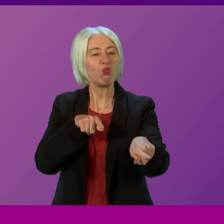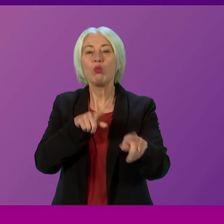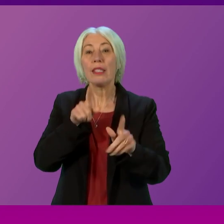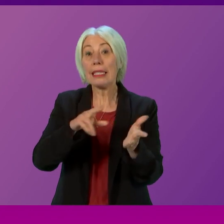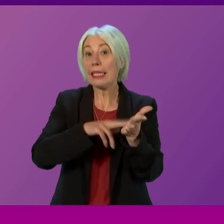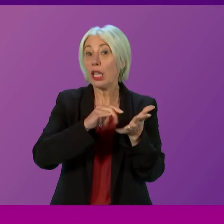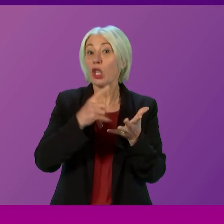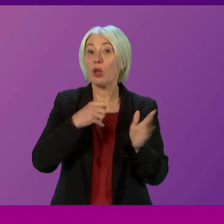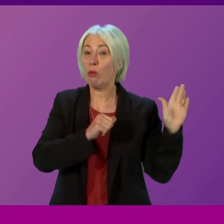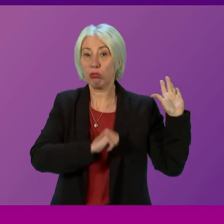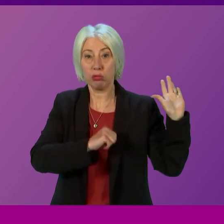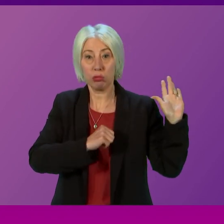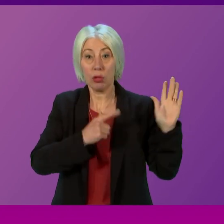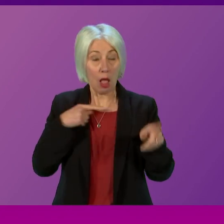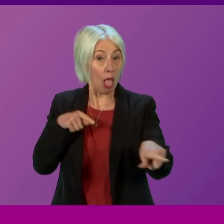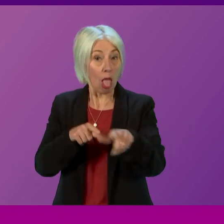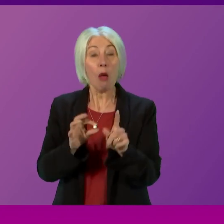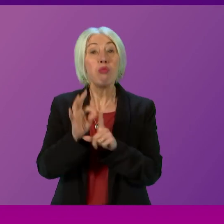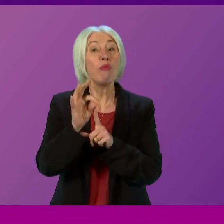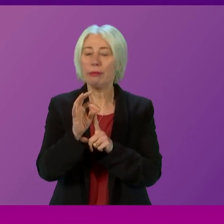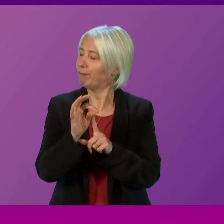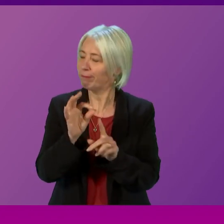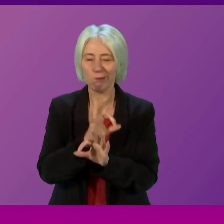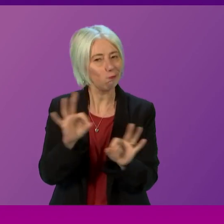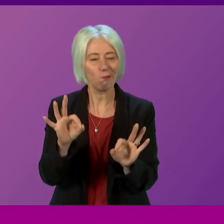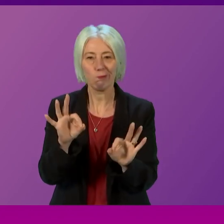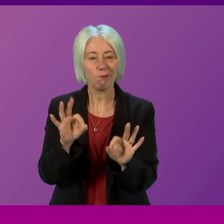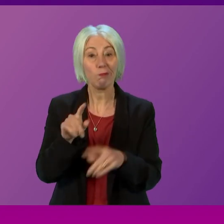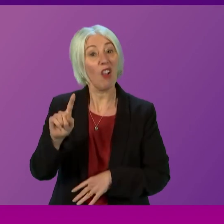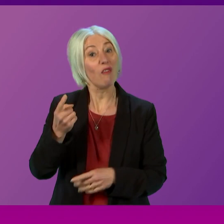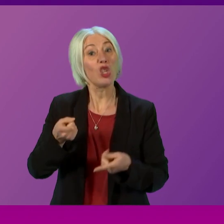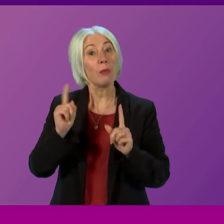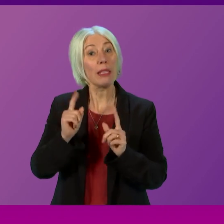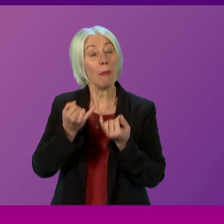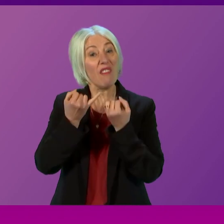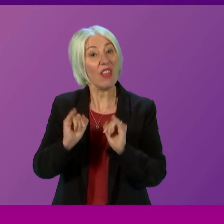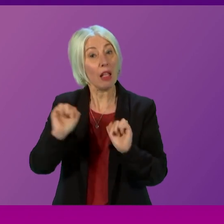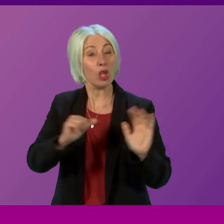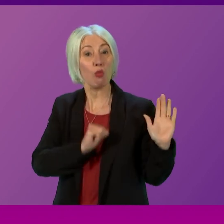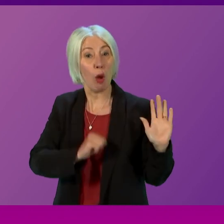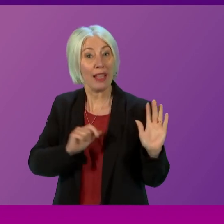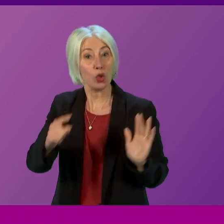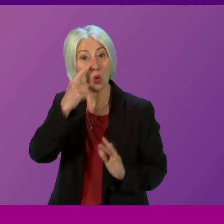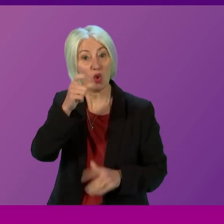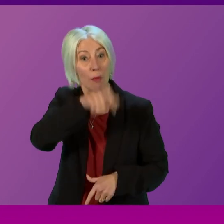there has been no progress. Has not she failed to keep her promise to young people across Scotland?